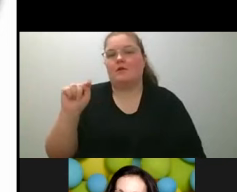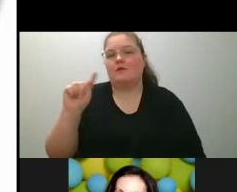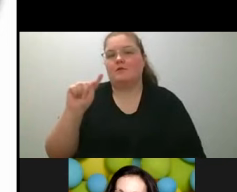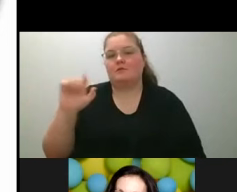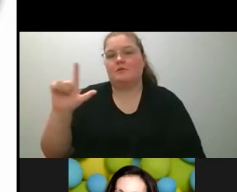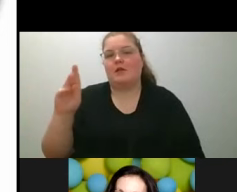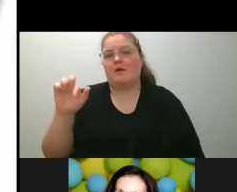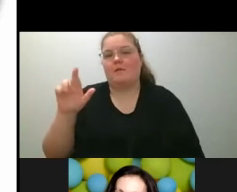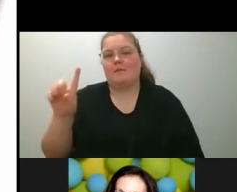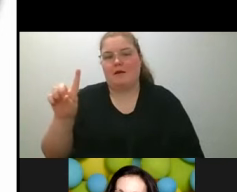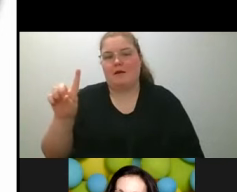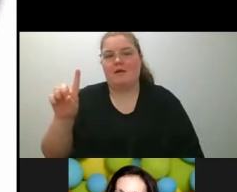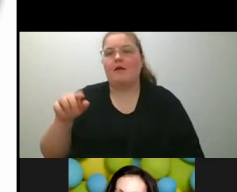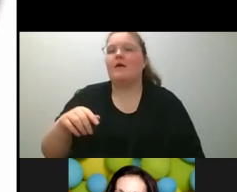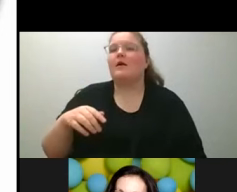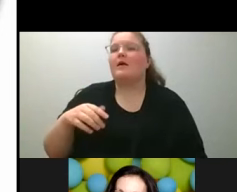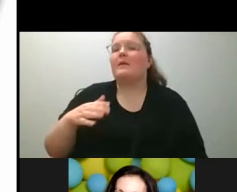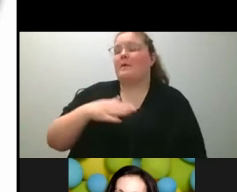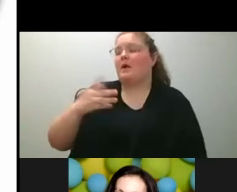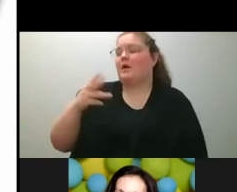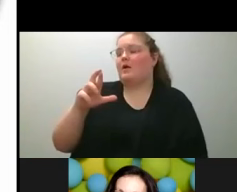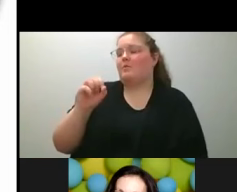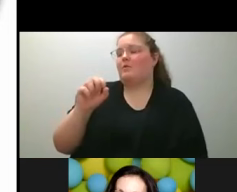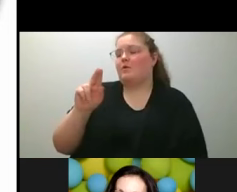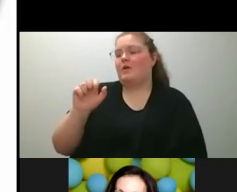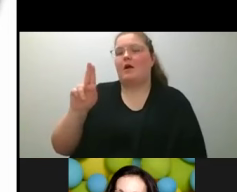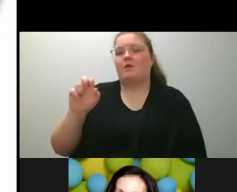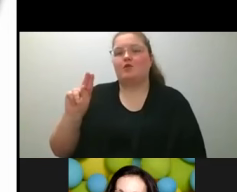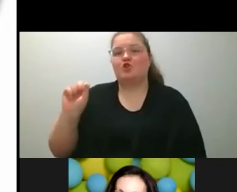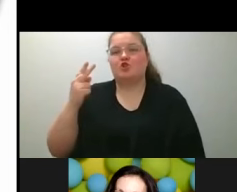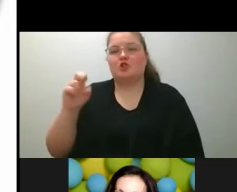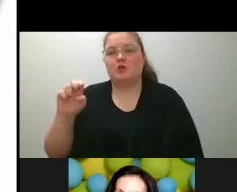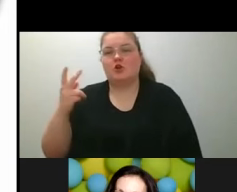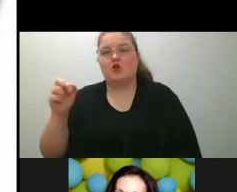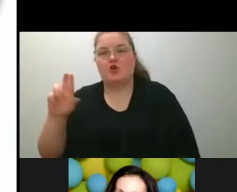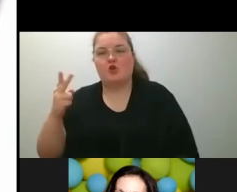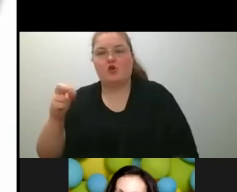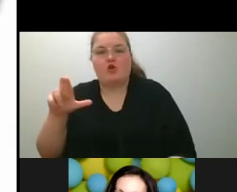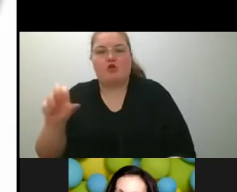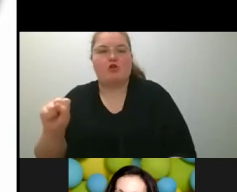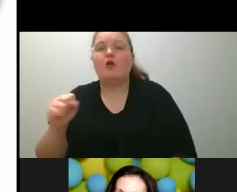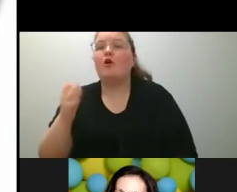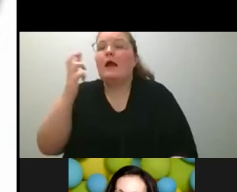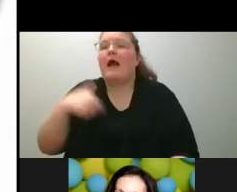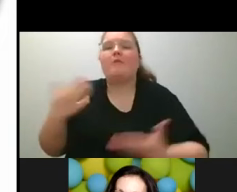I'm here because I love making translation accessible and making projects that can feel overwhelming